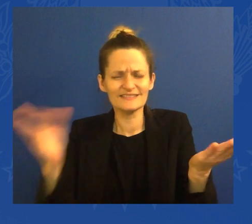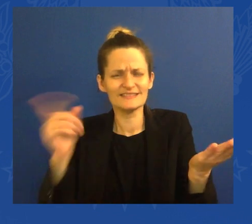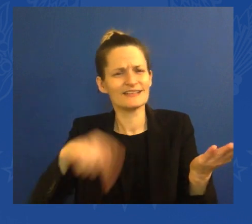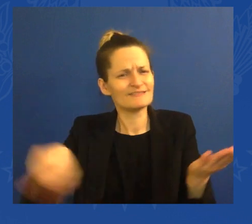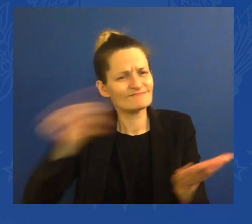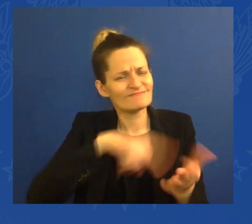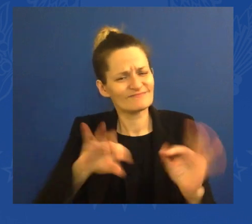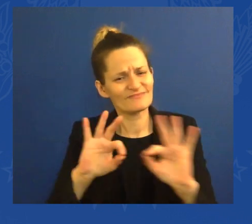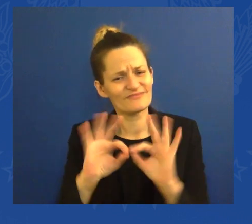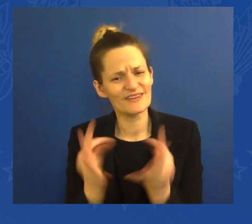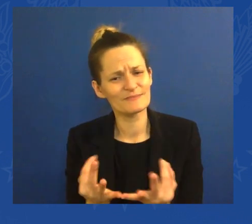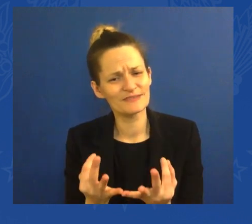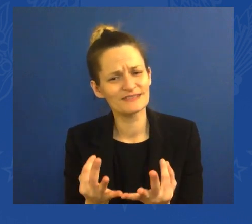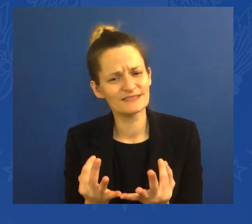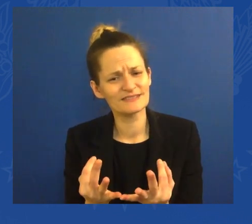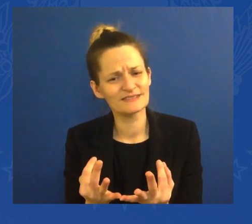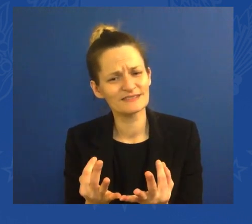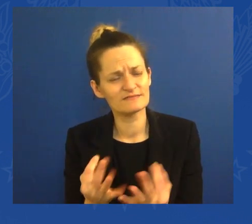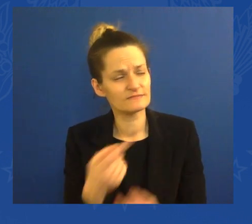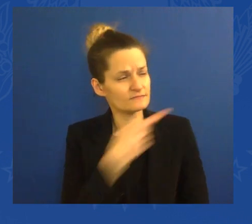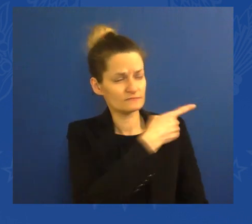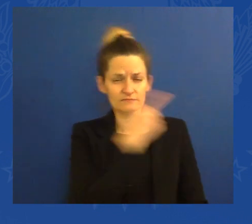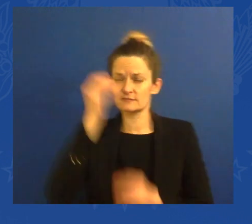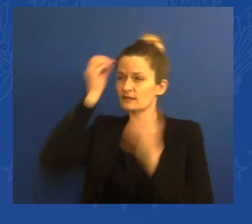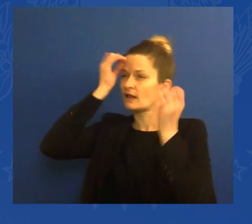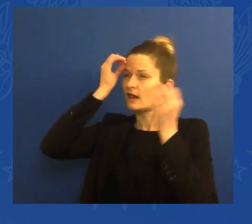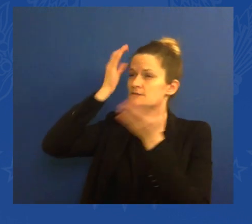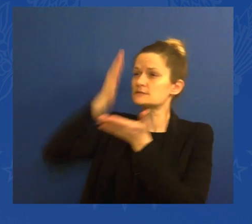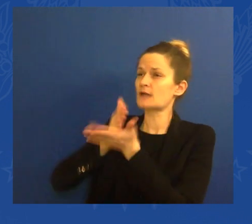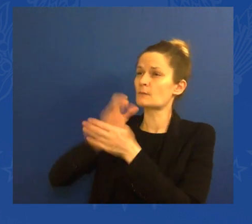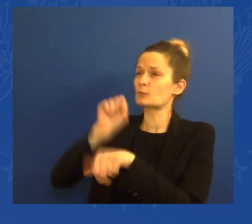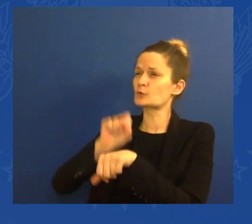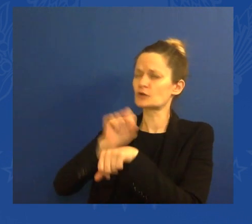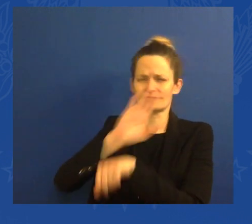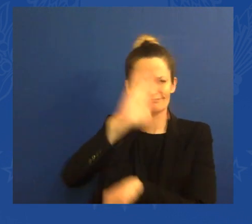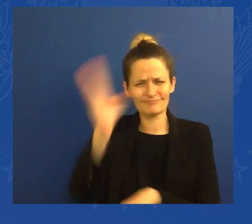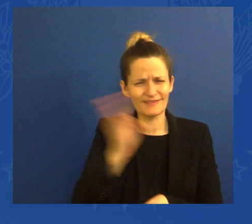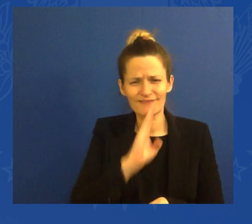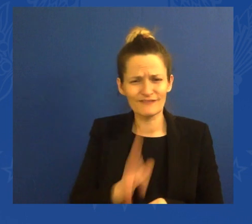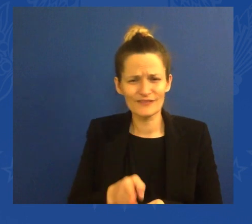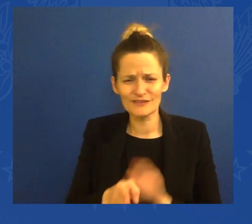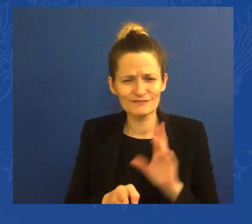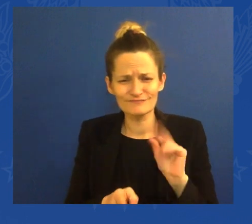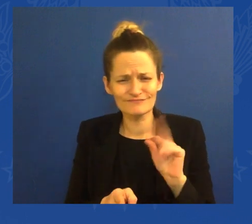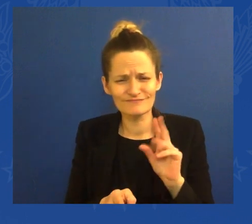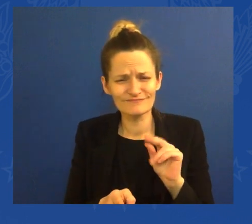he will never stop fighting for you. Thank you.